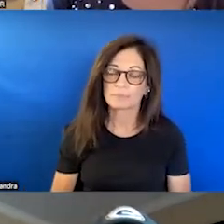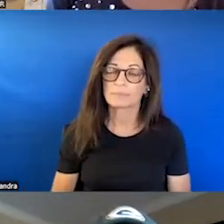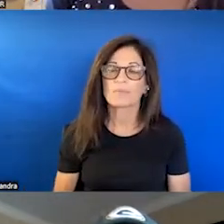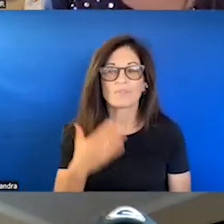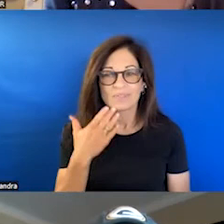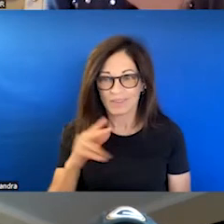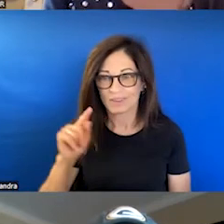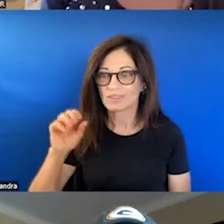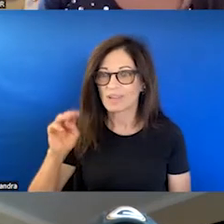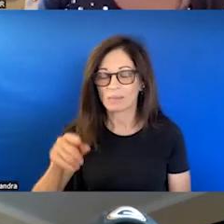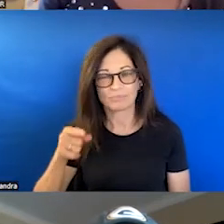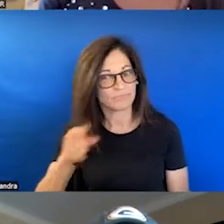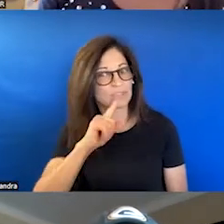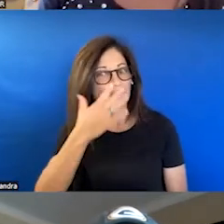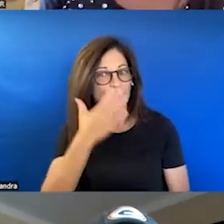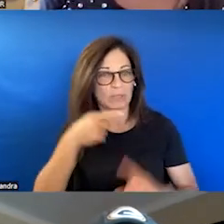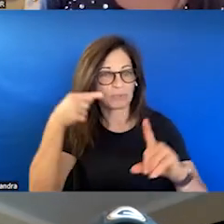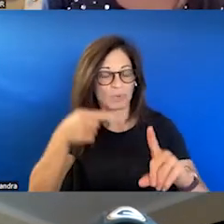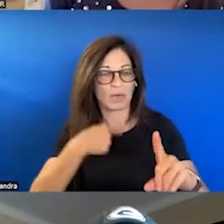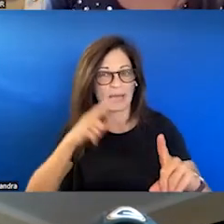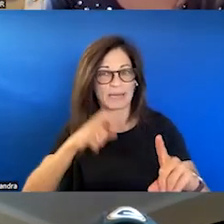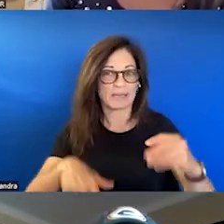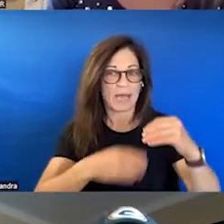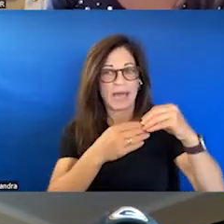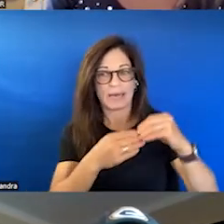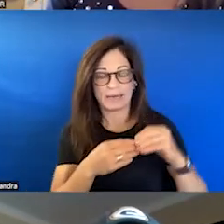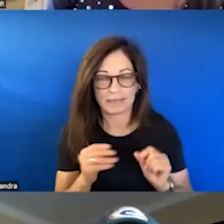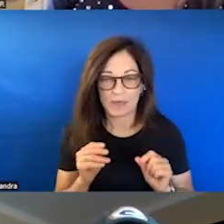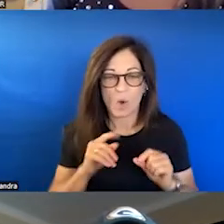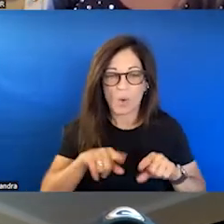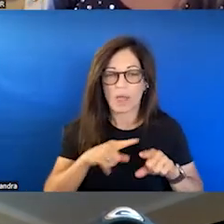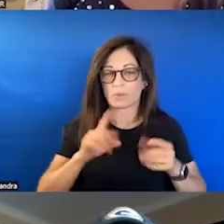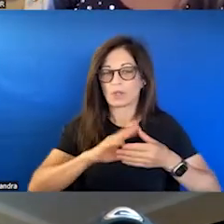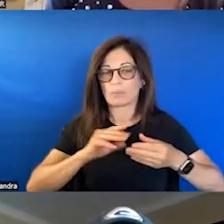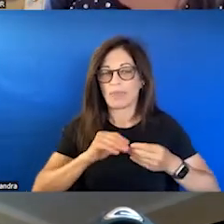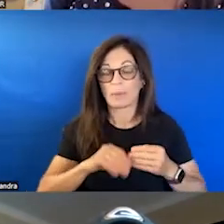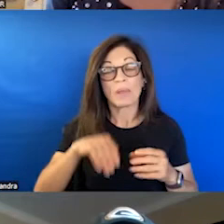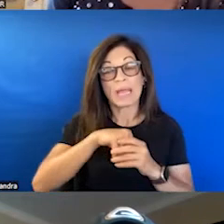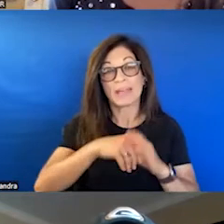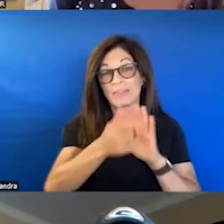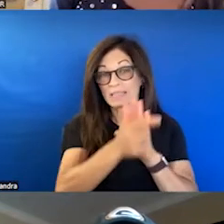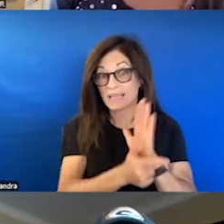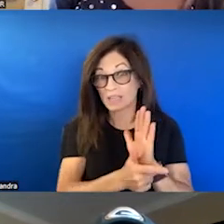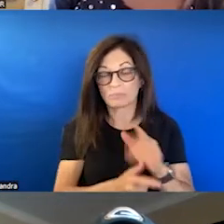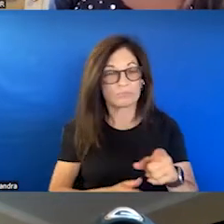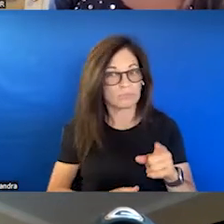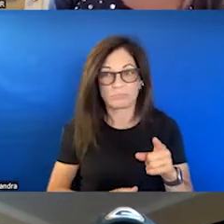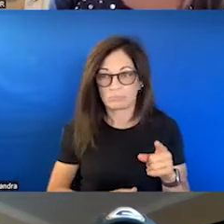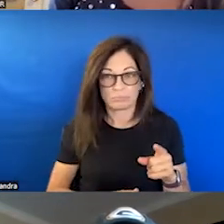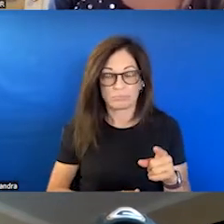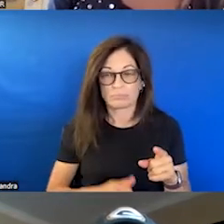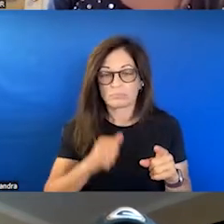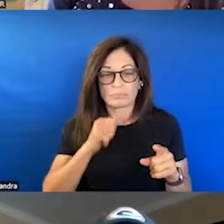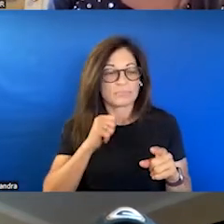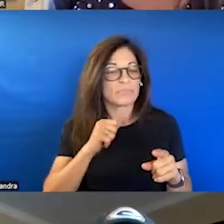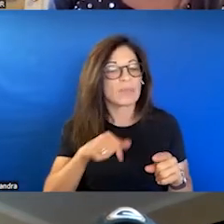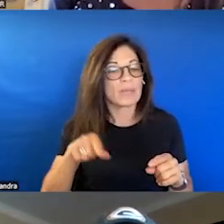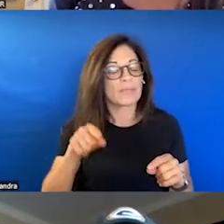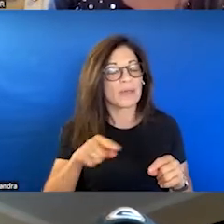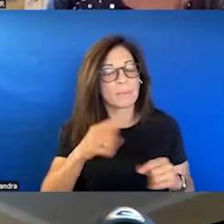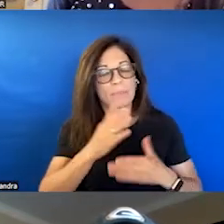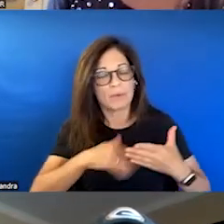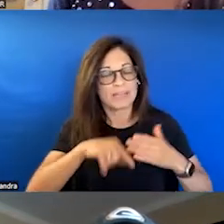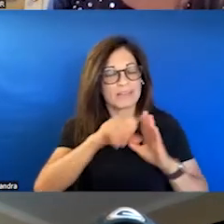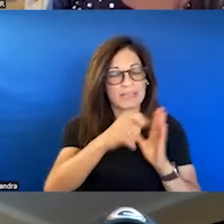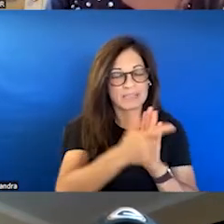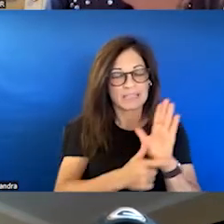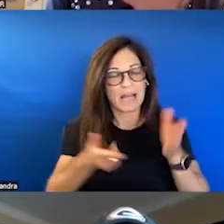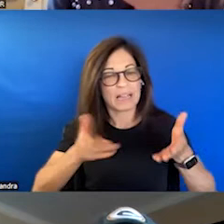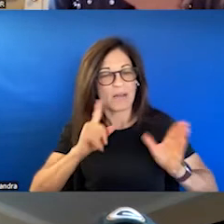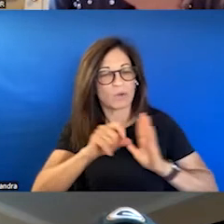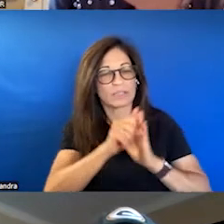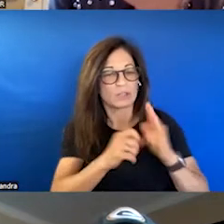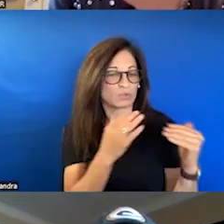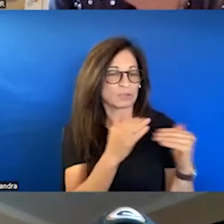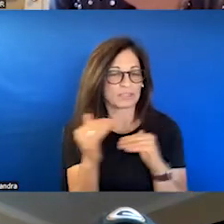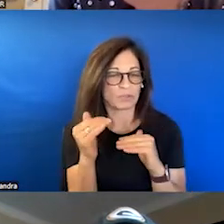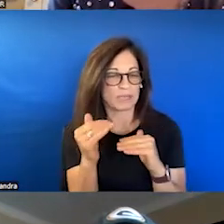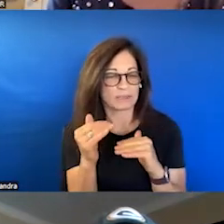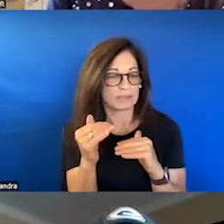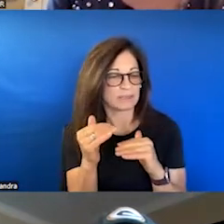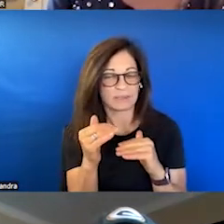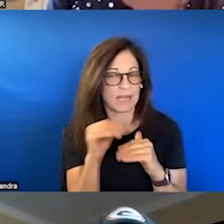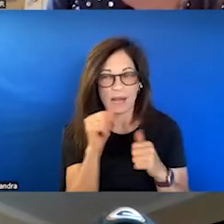THERE ARE NOT, IN THE STATUTE, THAT ALLOW FOR STATE TO RESTRICT AND NOT PROVIDE, STATEWIDE,